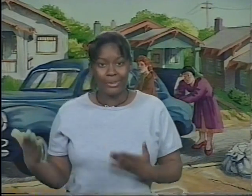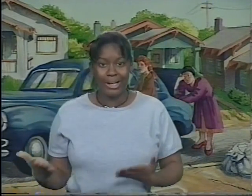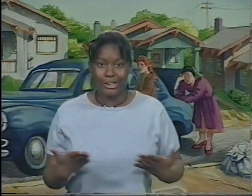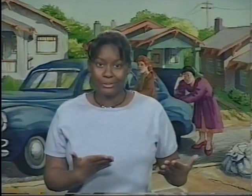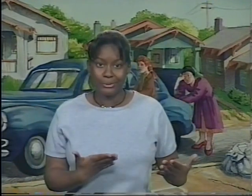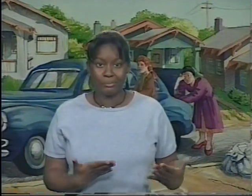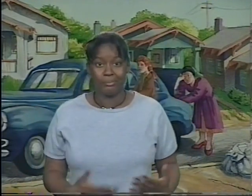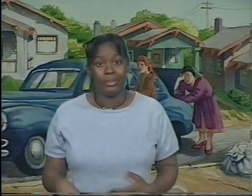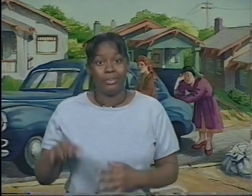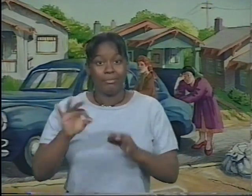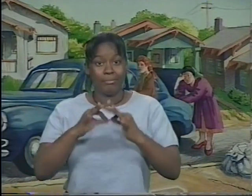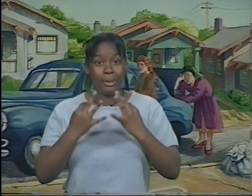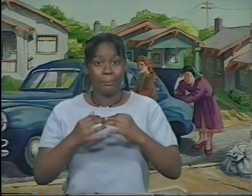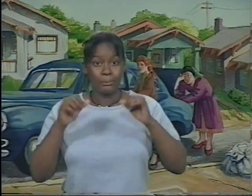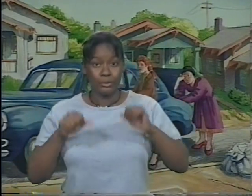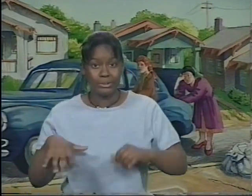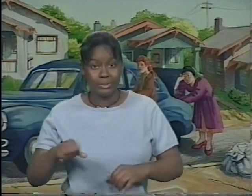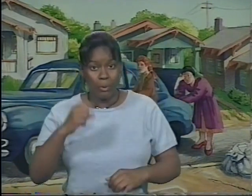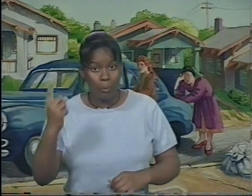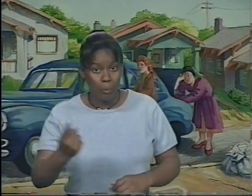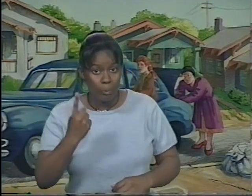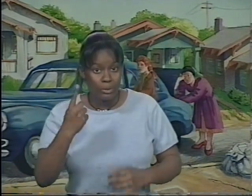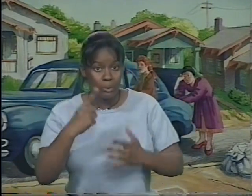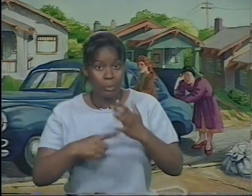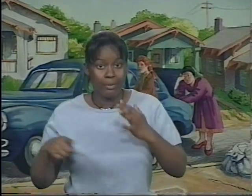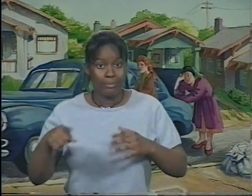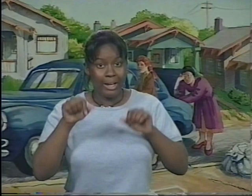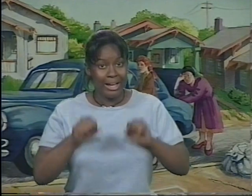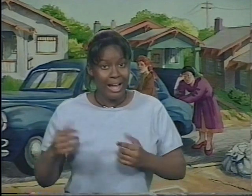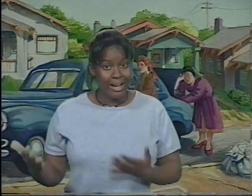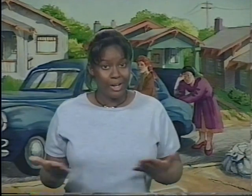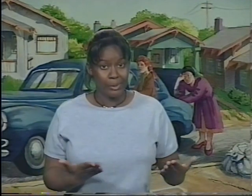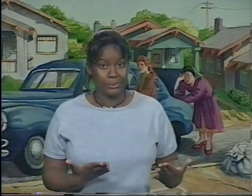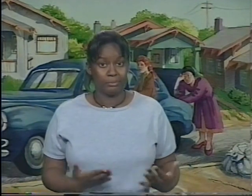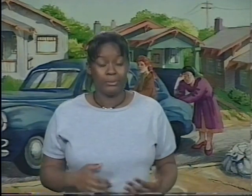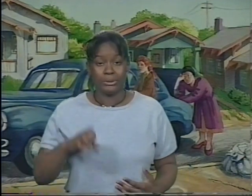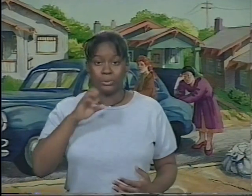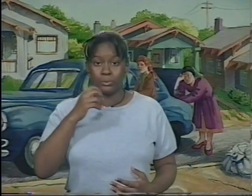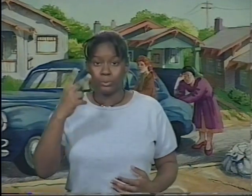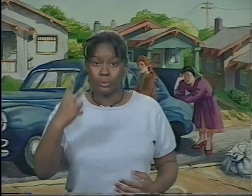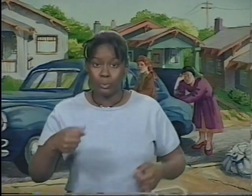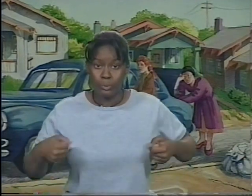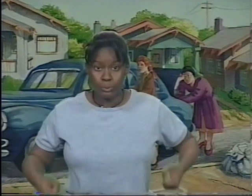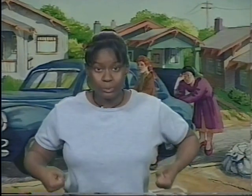two suitcases were already full. Each family had a number now, and Emi put tags